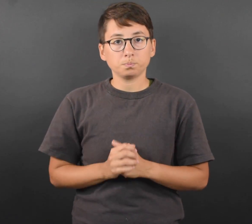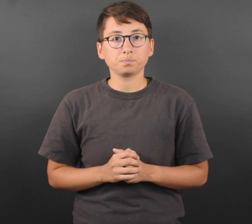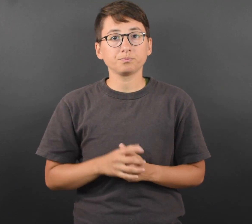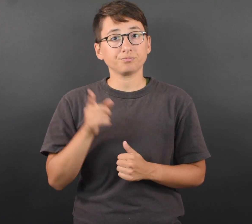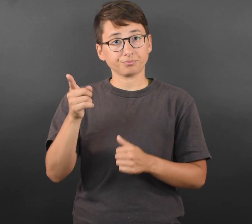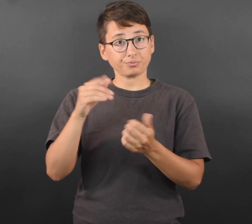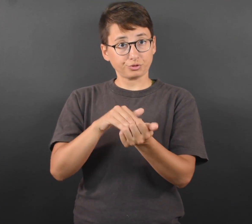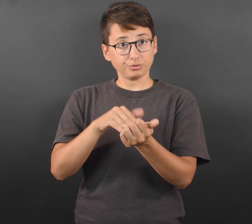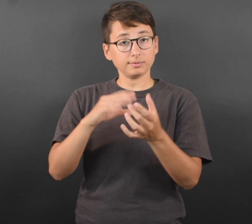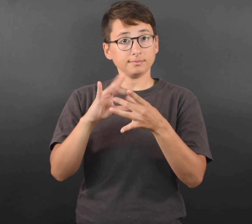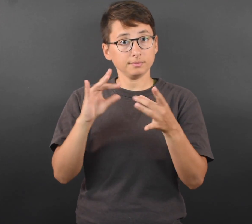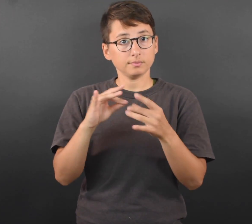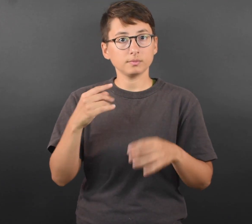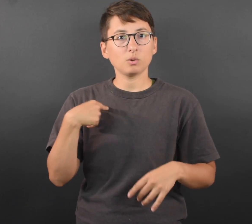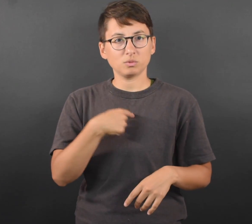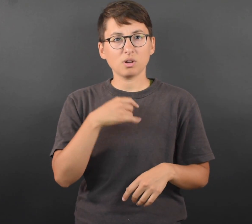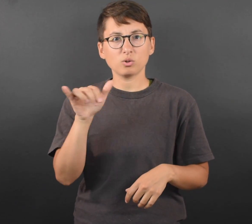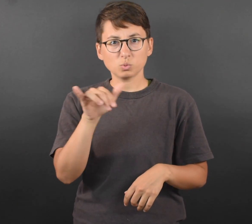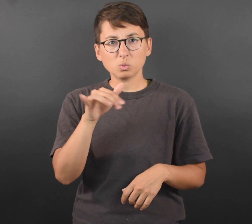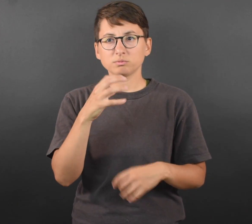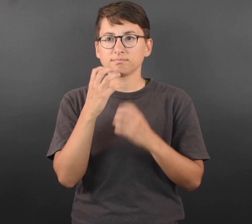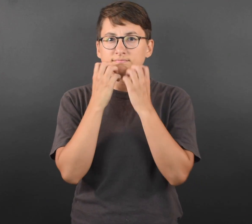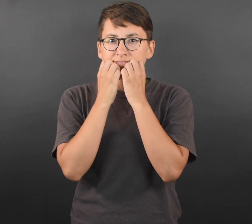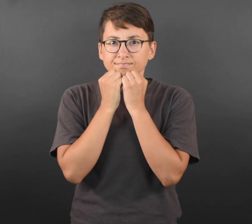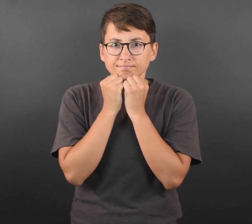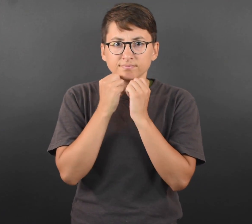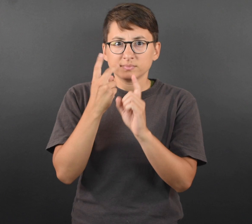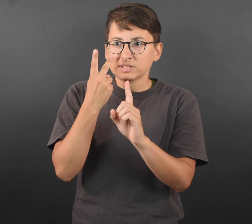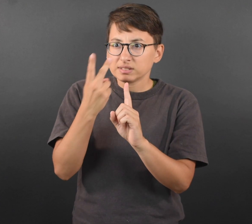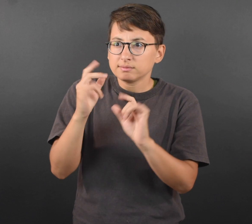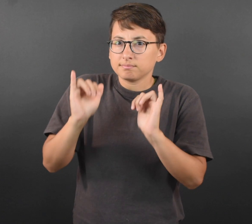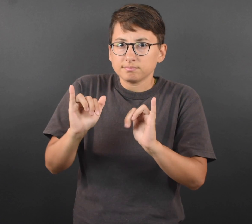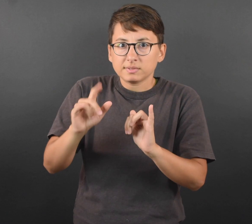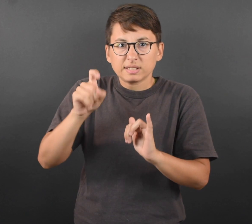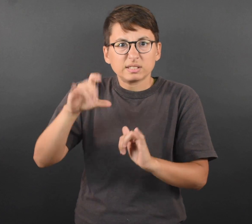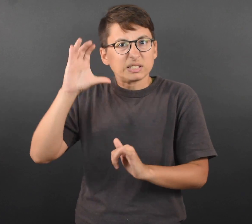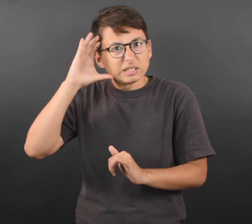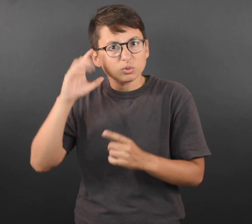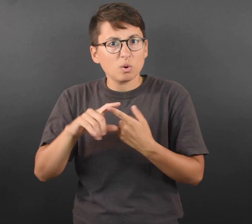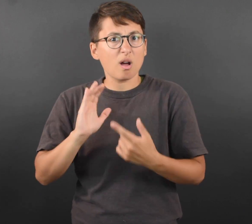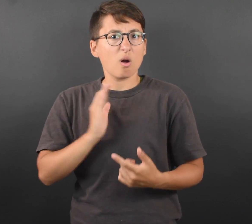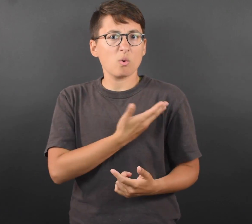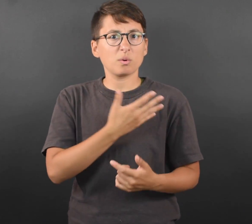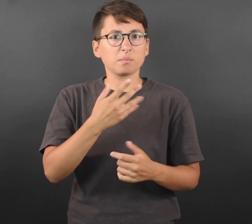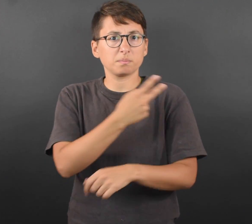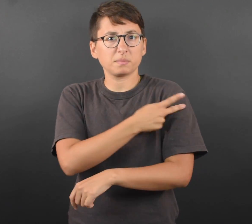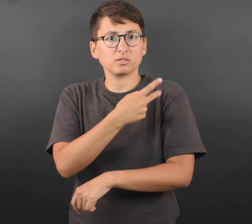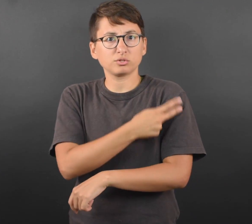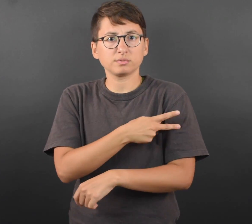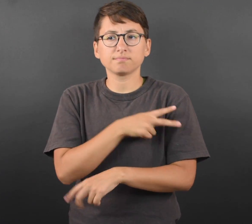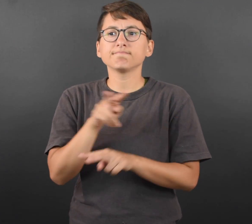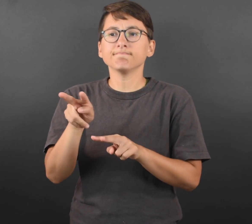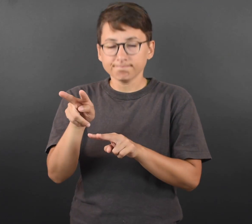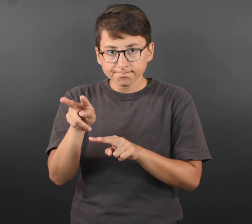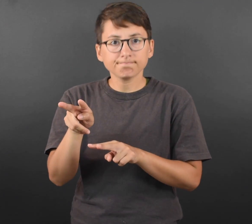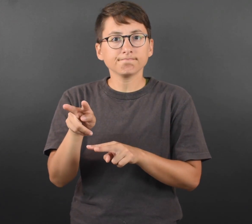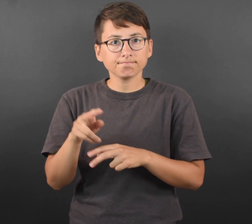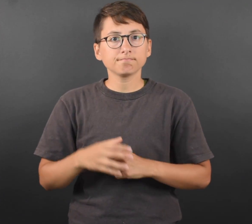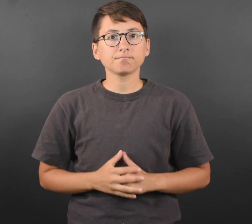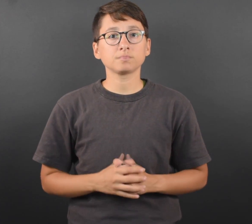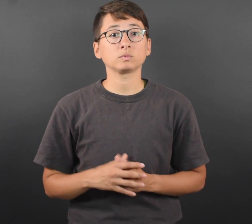“I think we're also seeing the value of listening to our patients and hearing them,” she said.